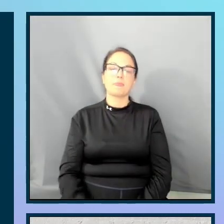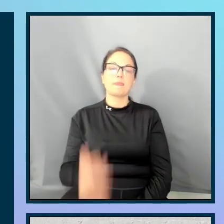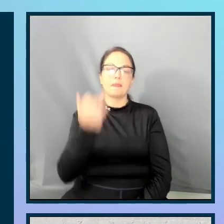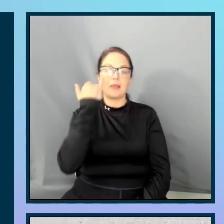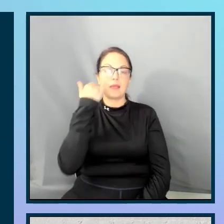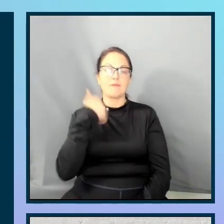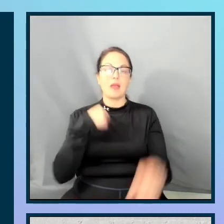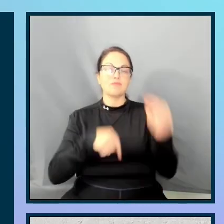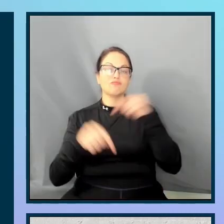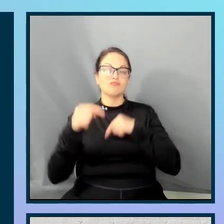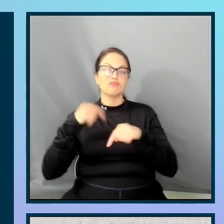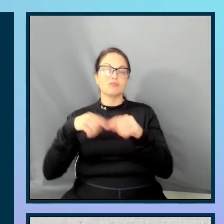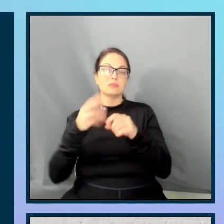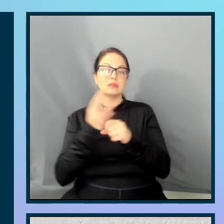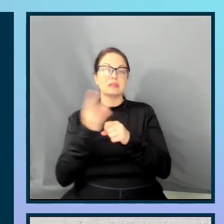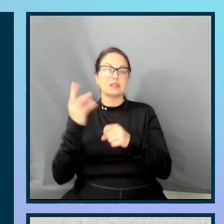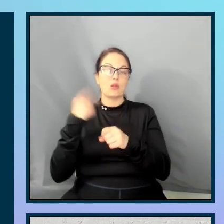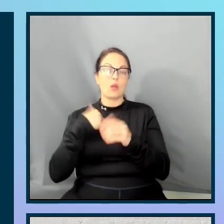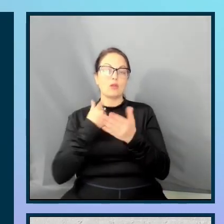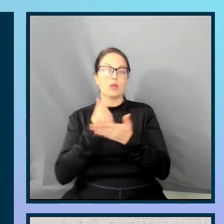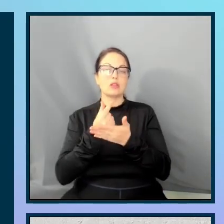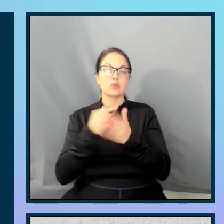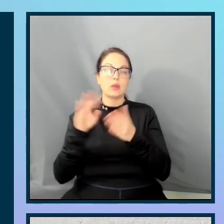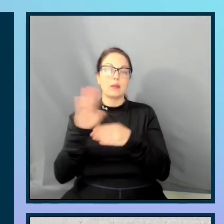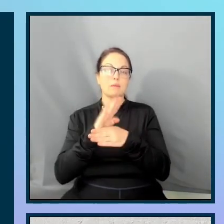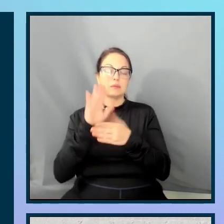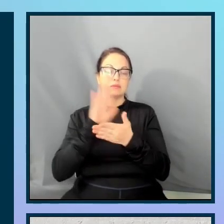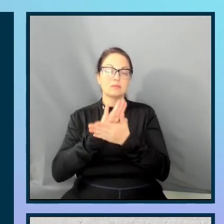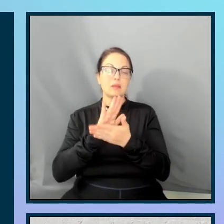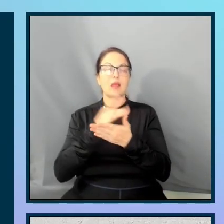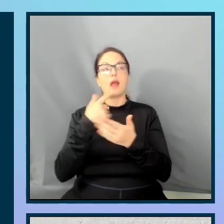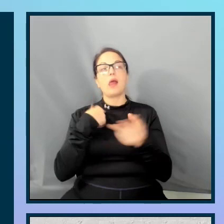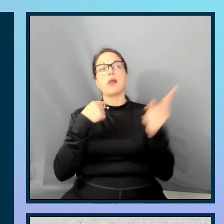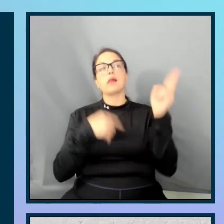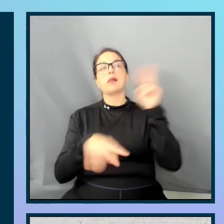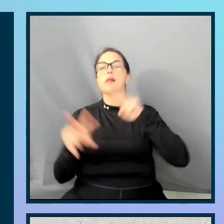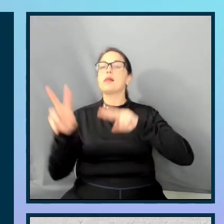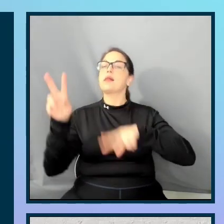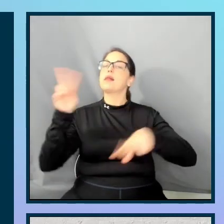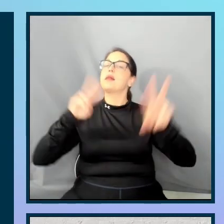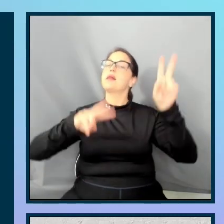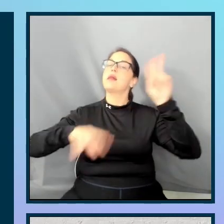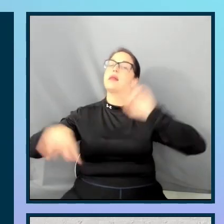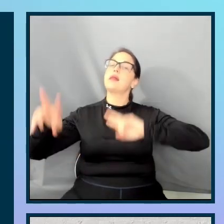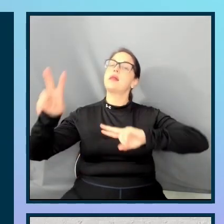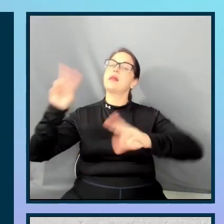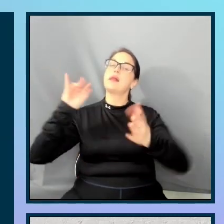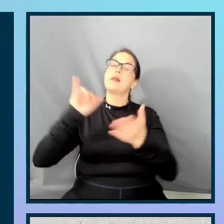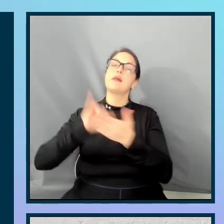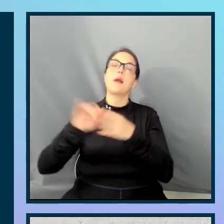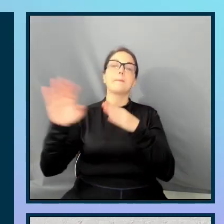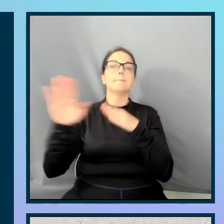to when I was graduating business school, I looked out into the business world and was of the mindset that business as usual